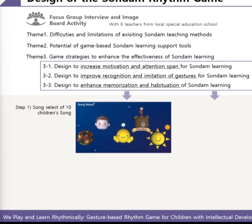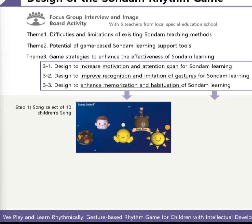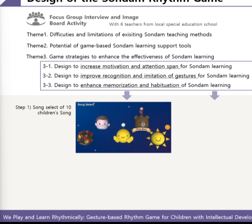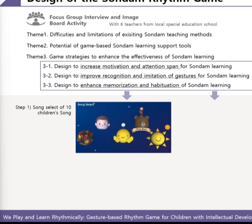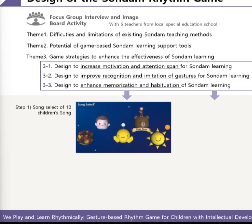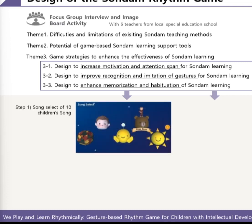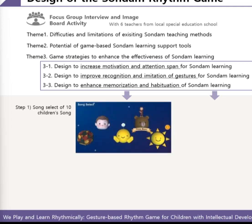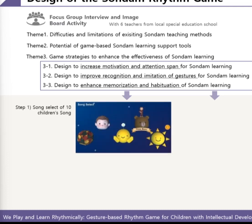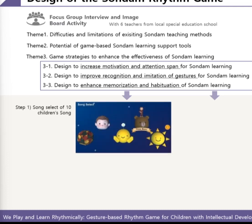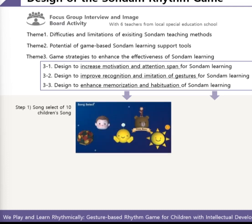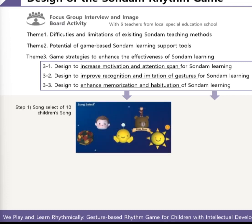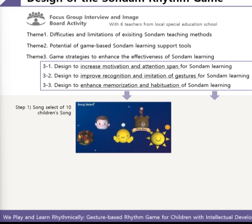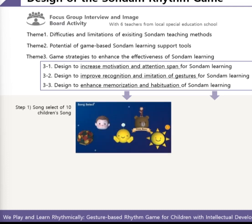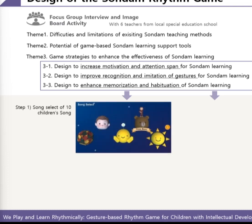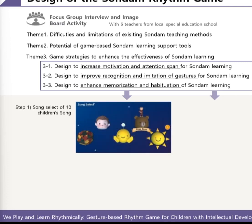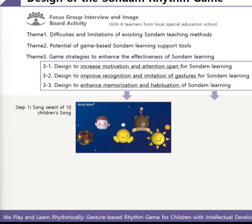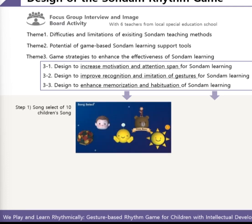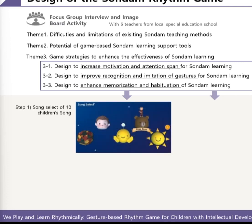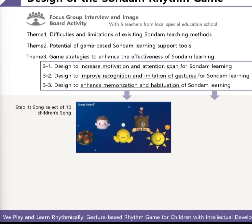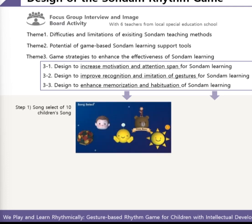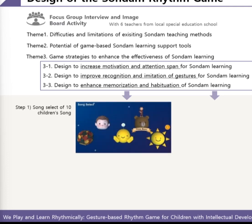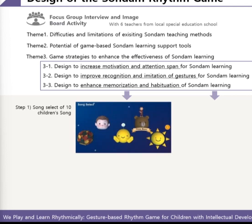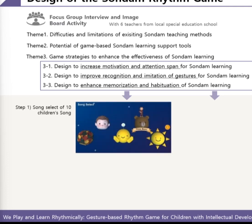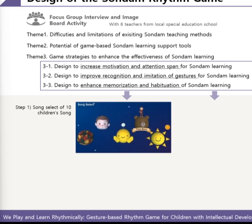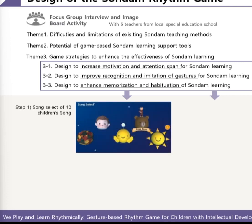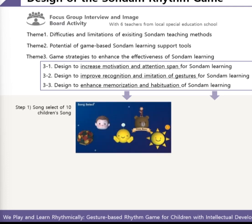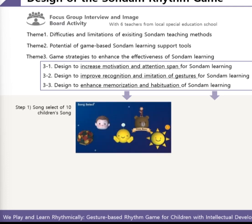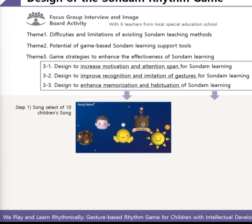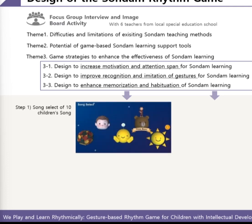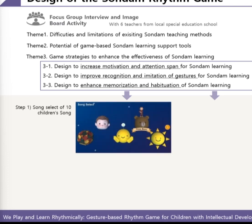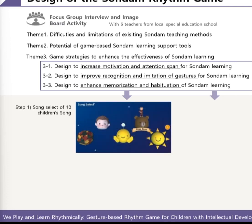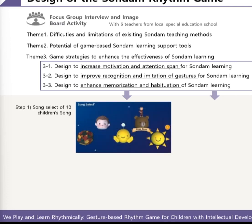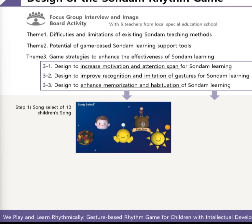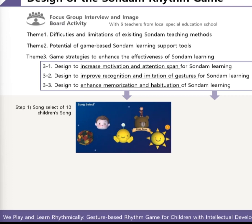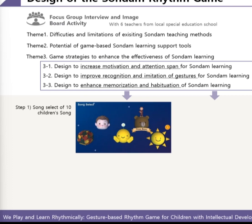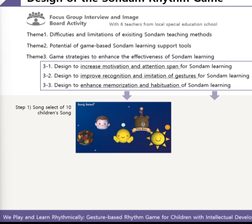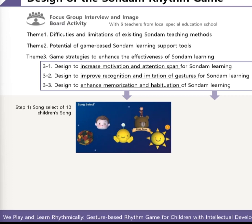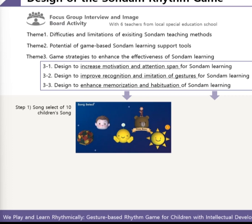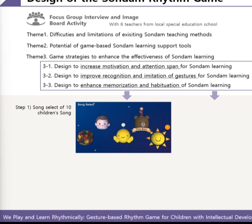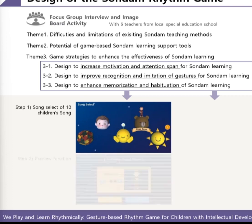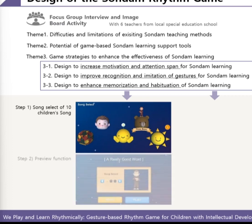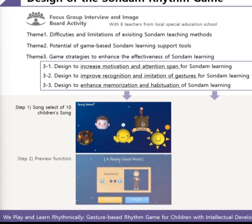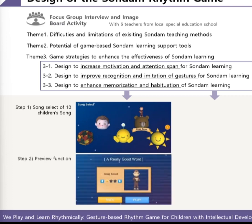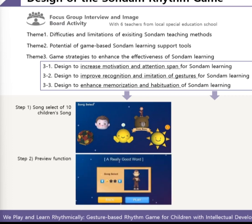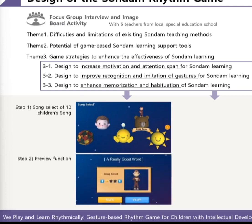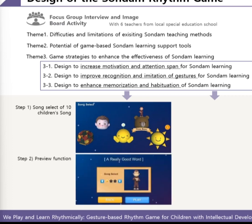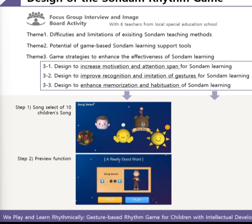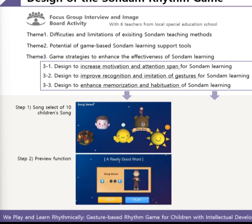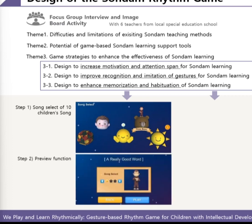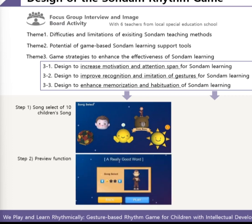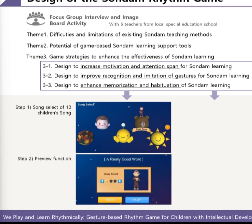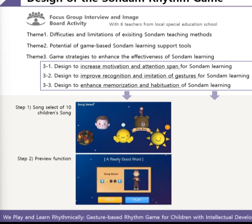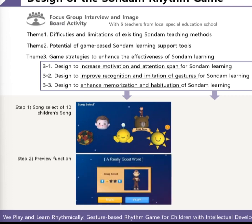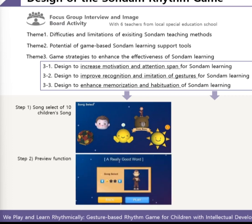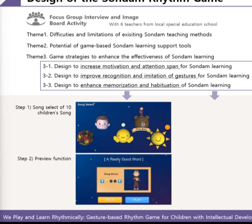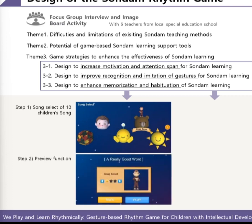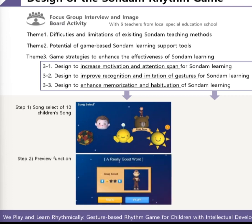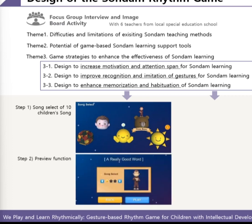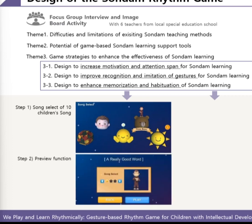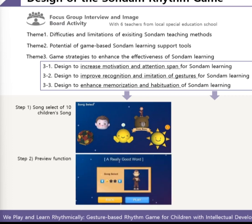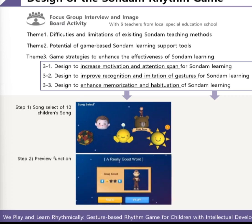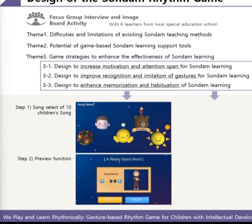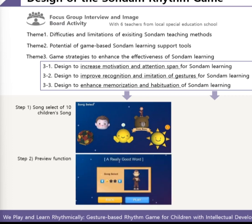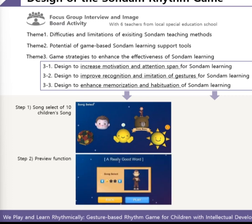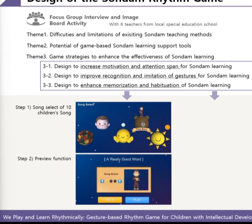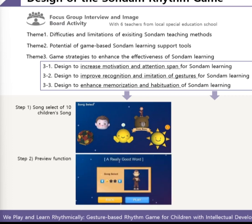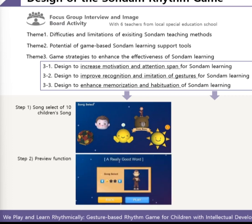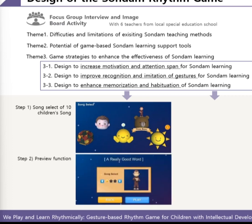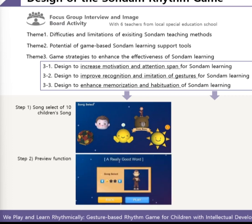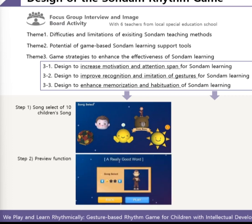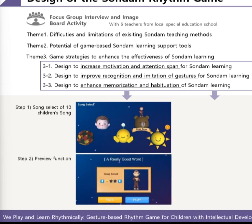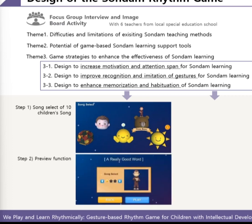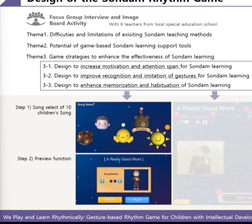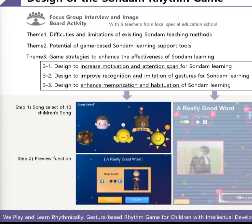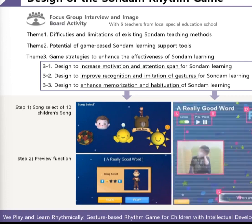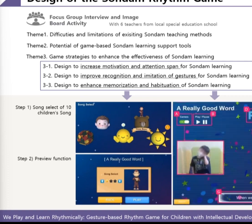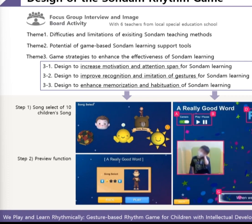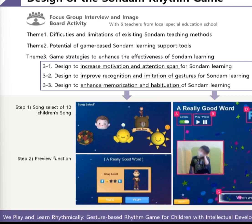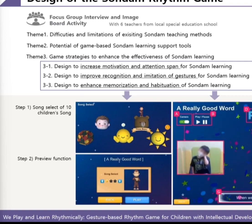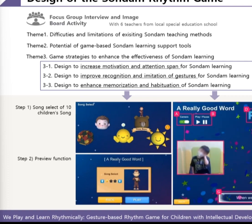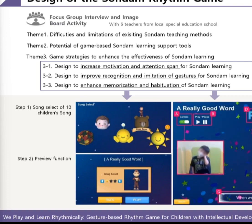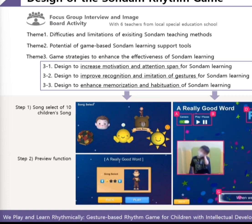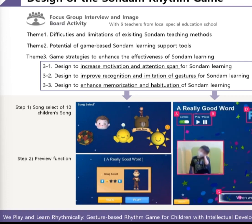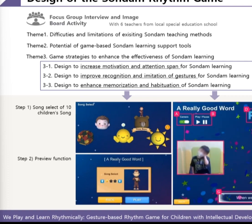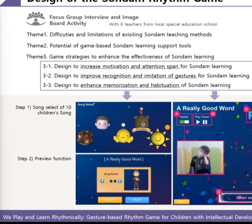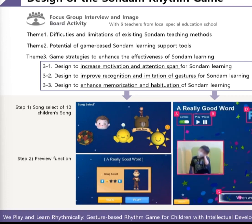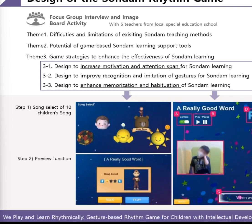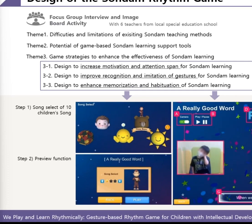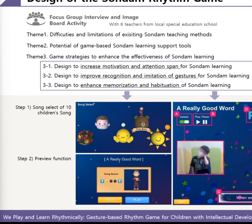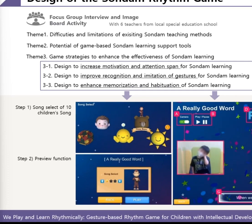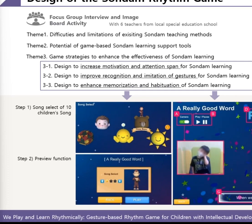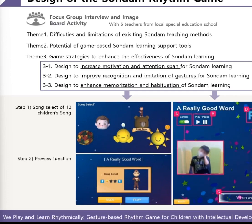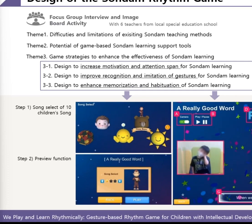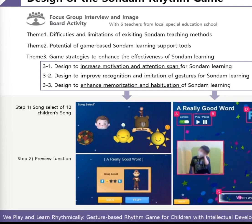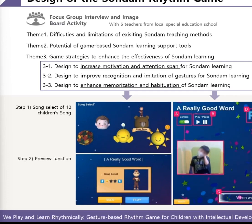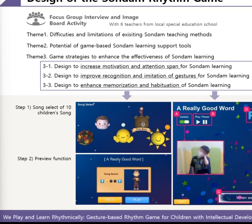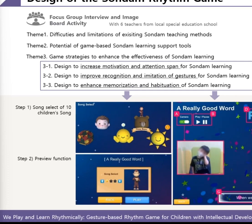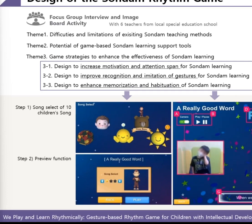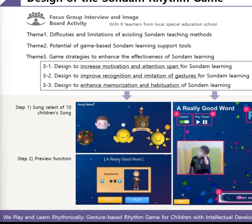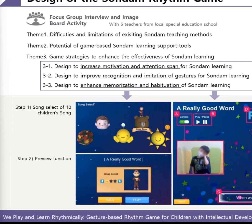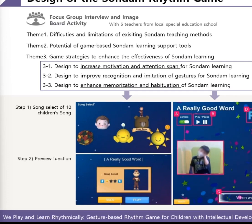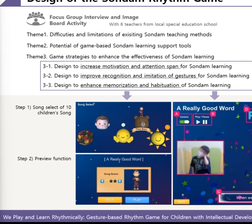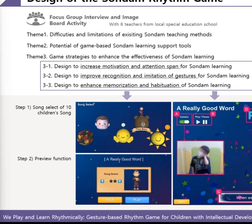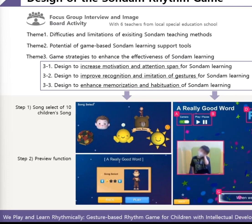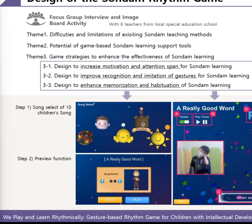After selecting a children's song for game learning, view a manual sign gesture to learn in preview mode. Then, they could learn through rhythm game mode.